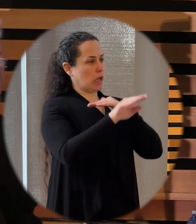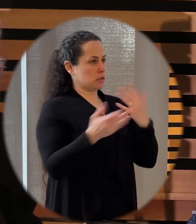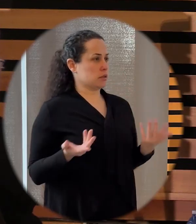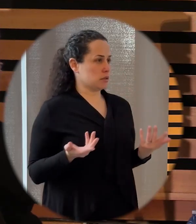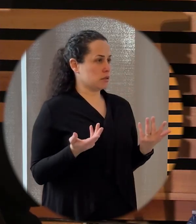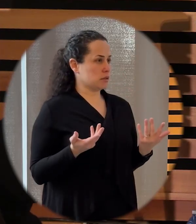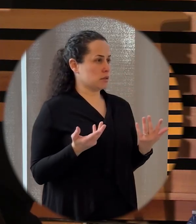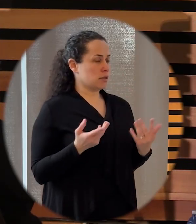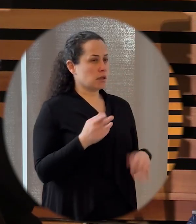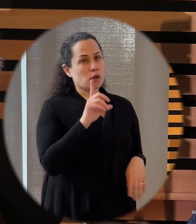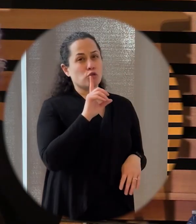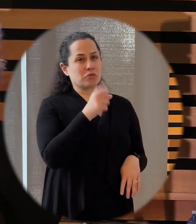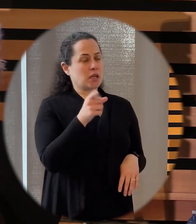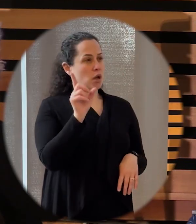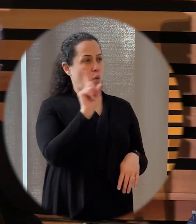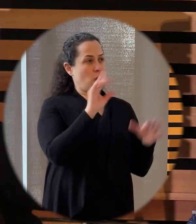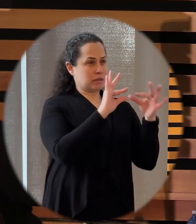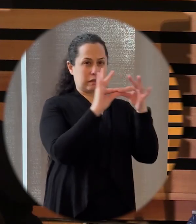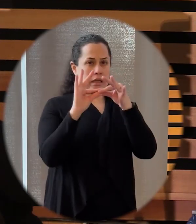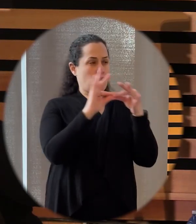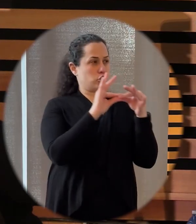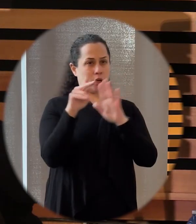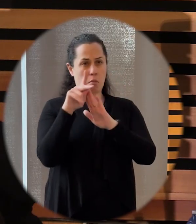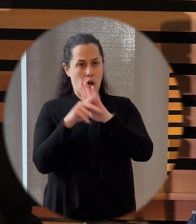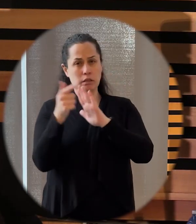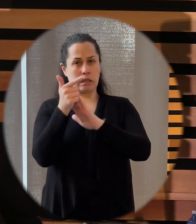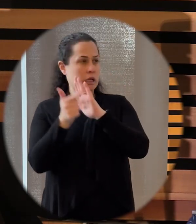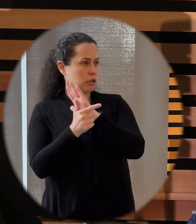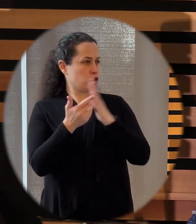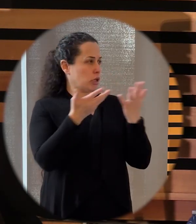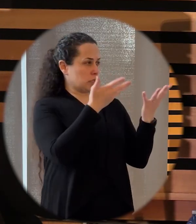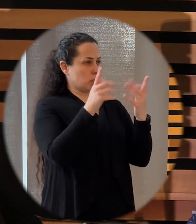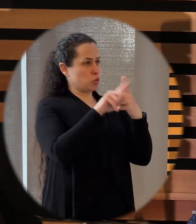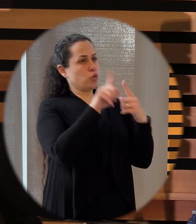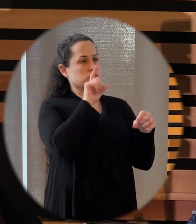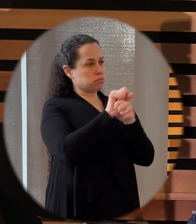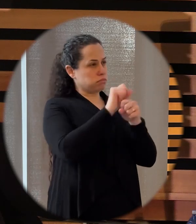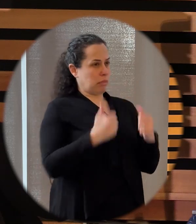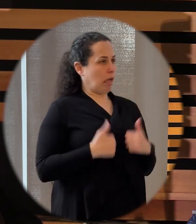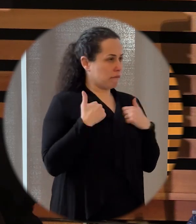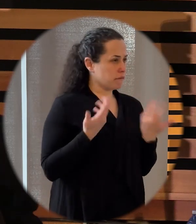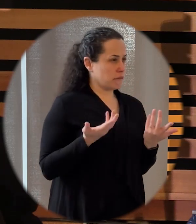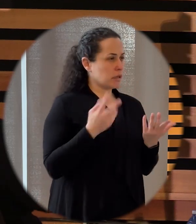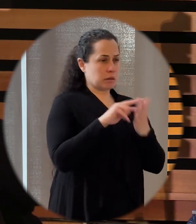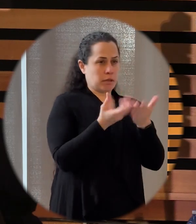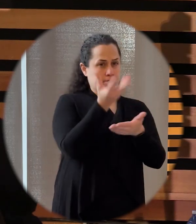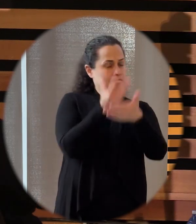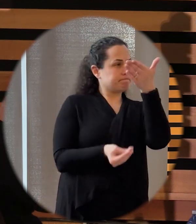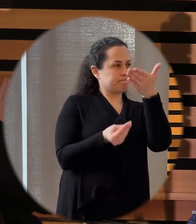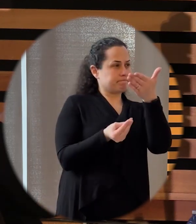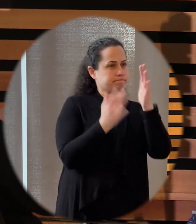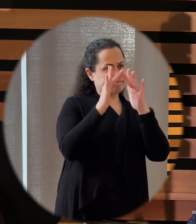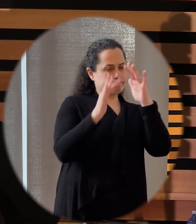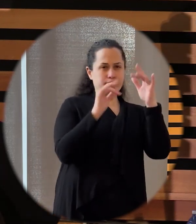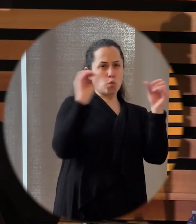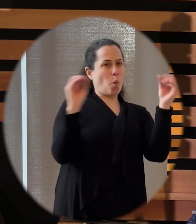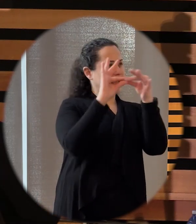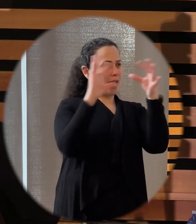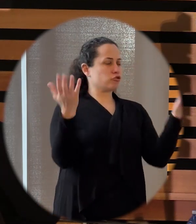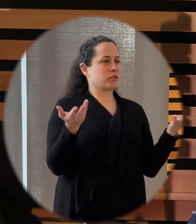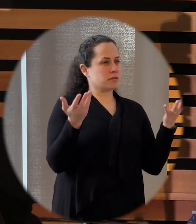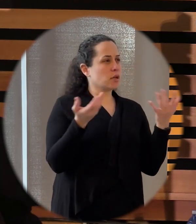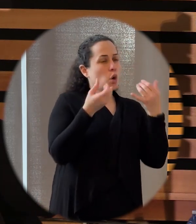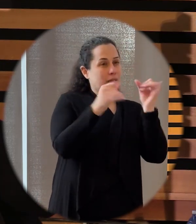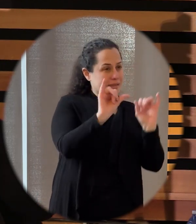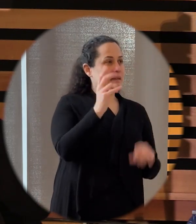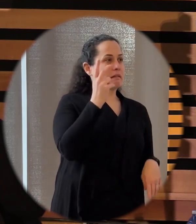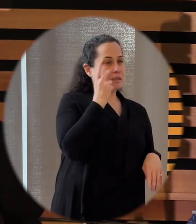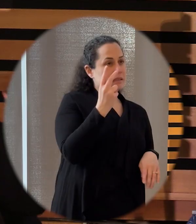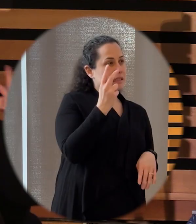So the disconnect reveals a deeper cultural issue in that we still tend to see accessibility as a